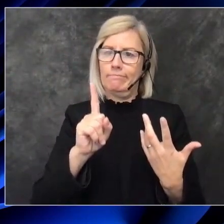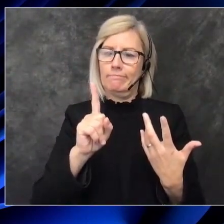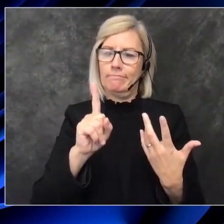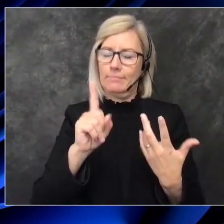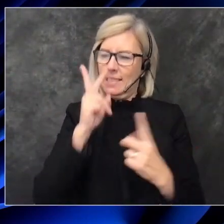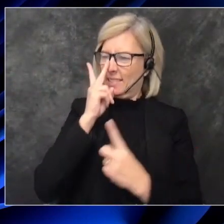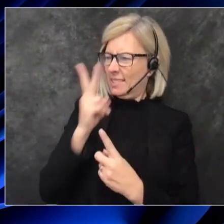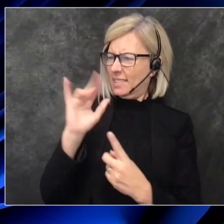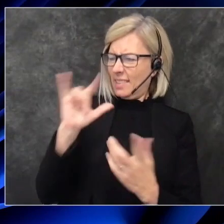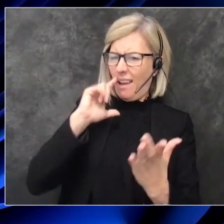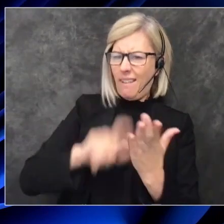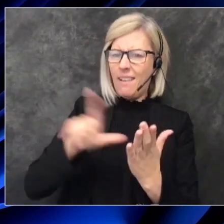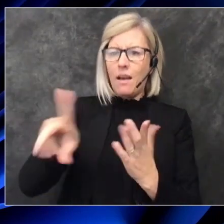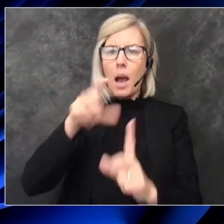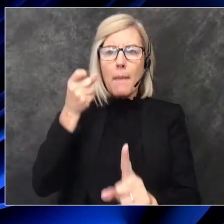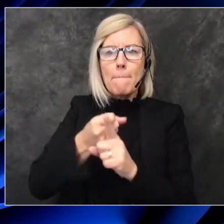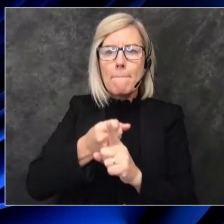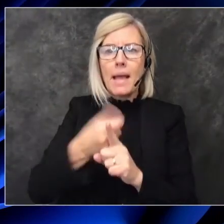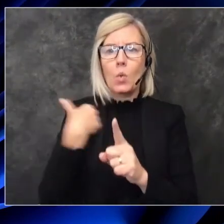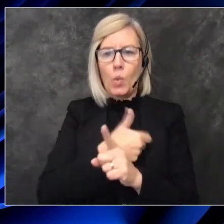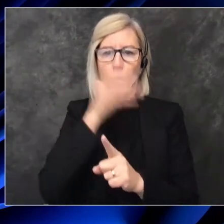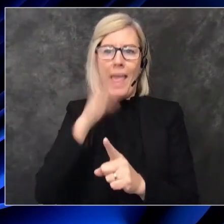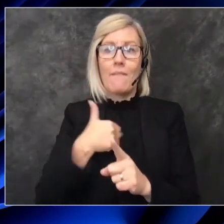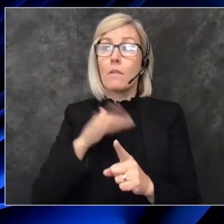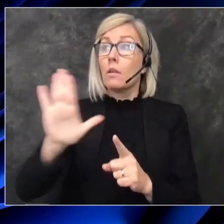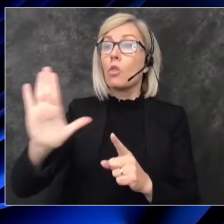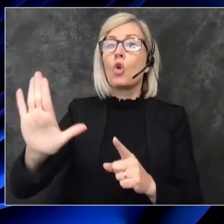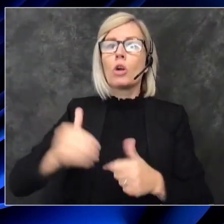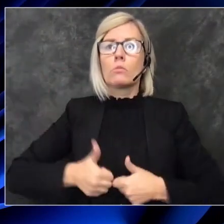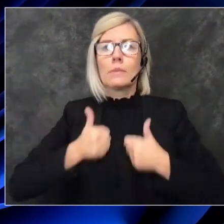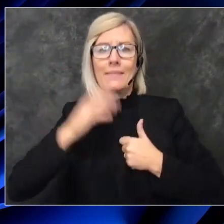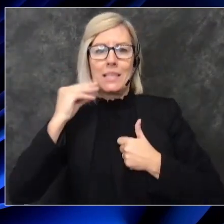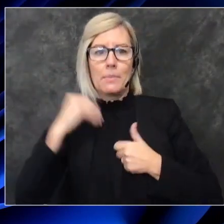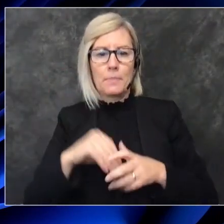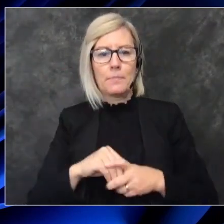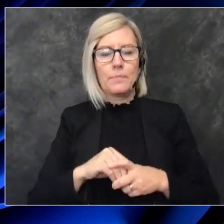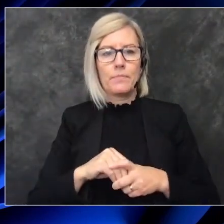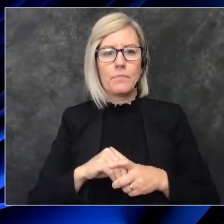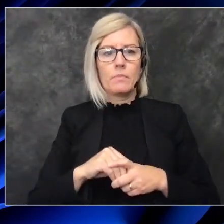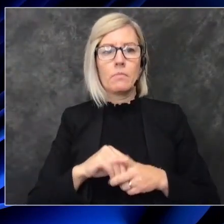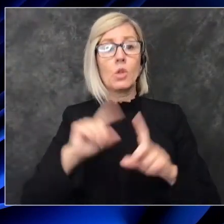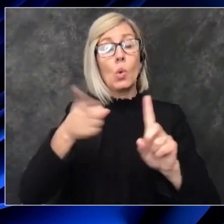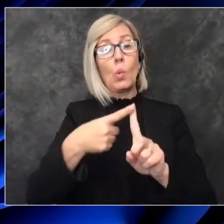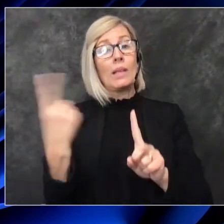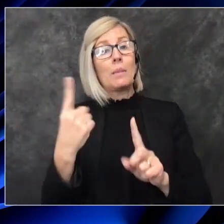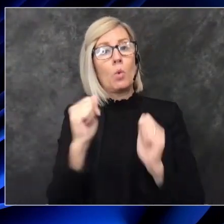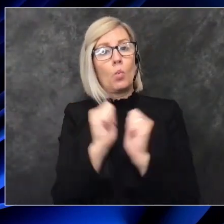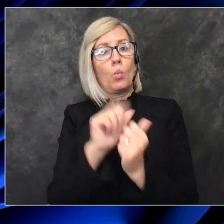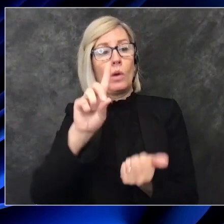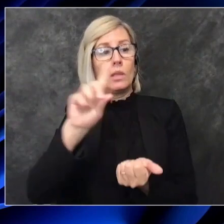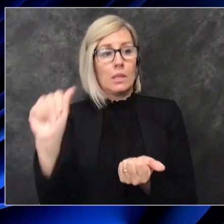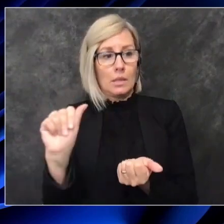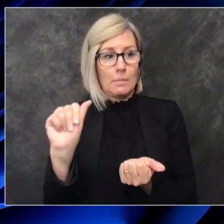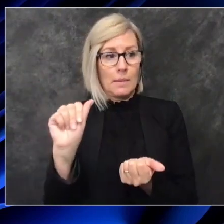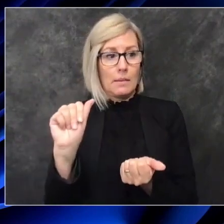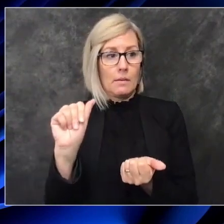have in people's lived experiences. When someone with a disability start using this new version